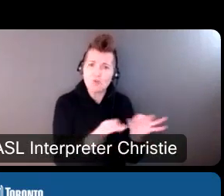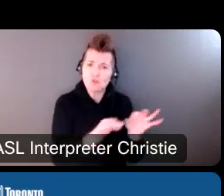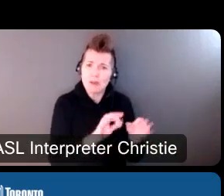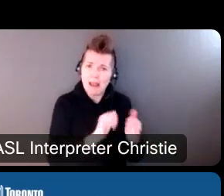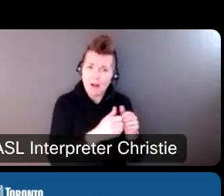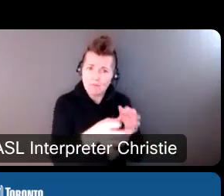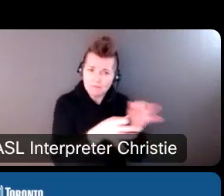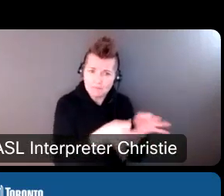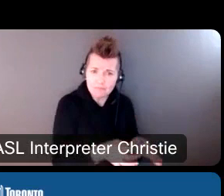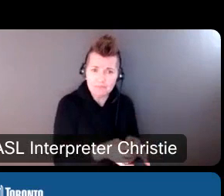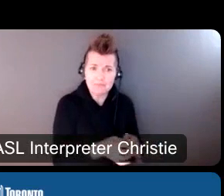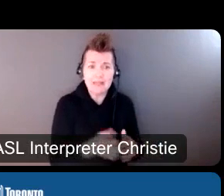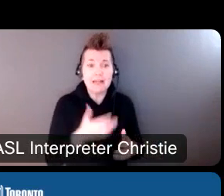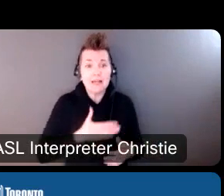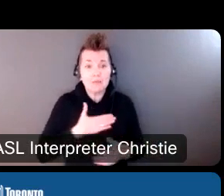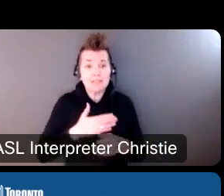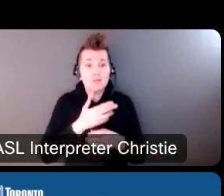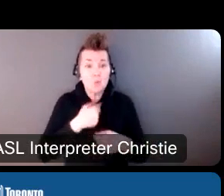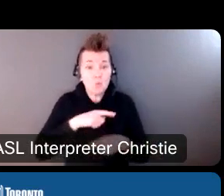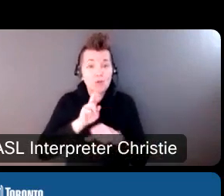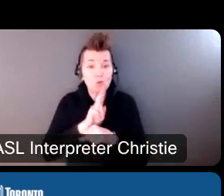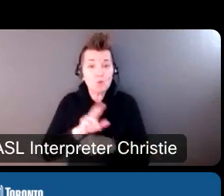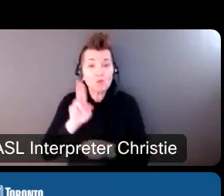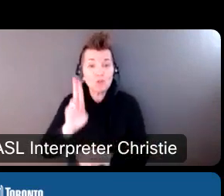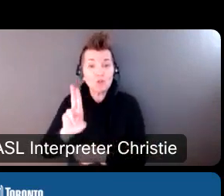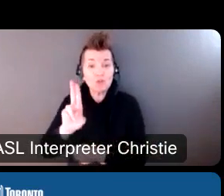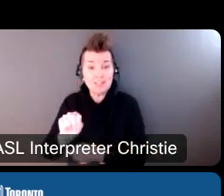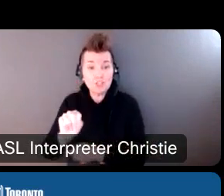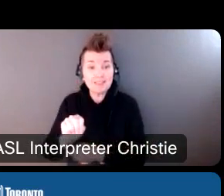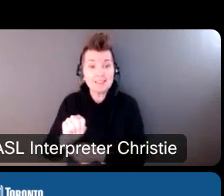set by the United Nations Convention on the Rights of Persons with Disabilities,